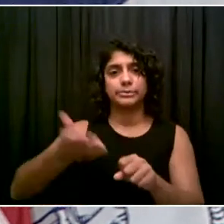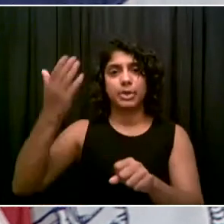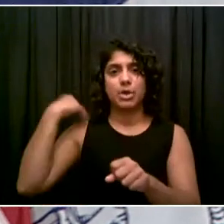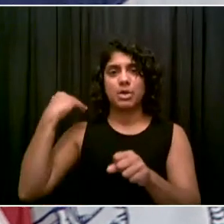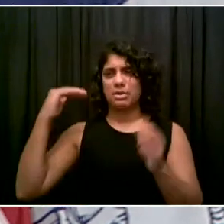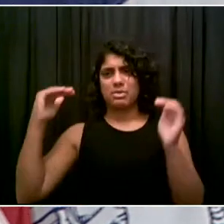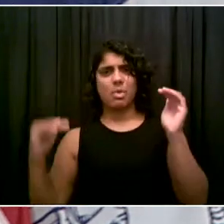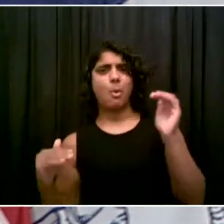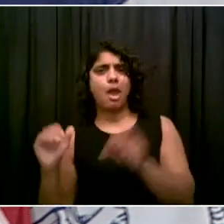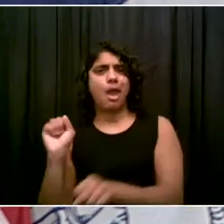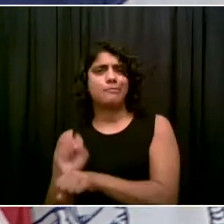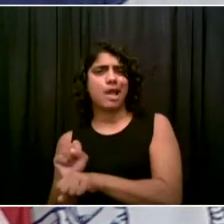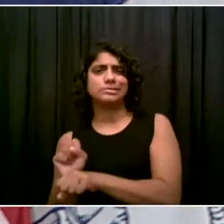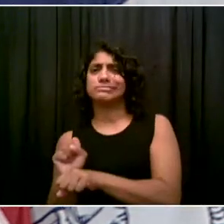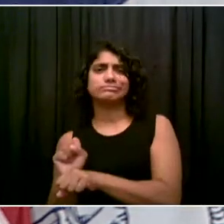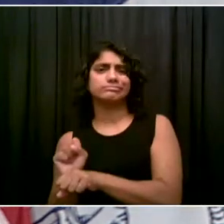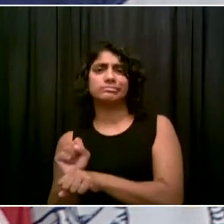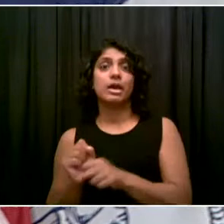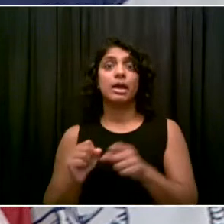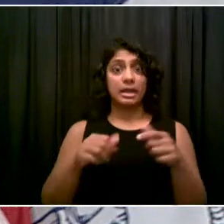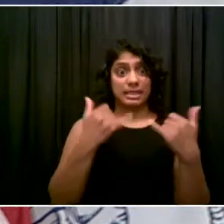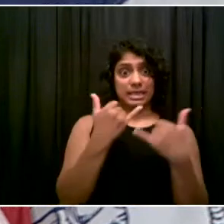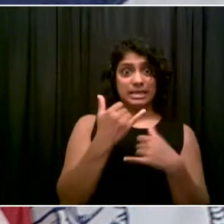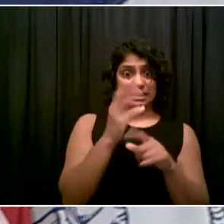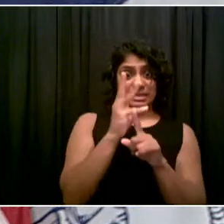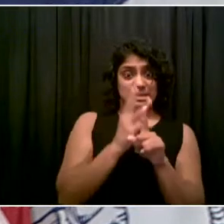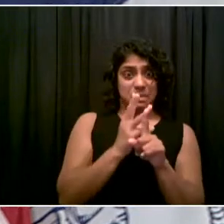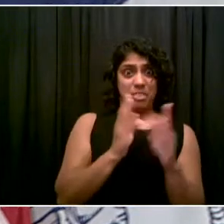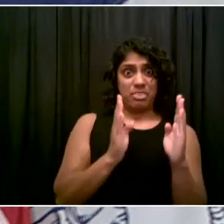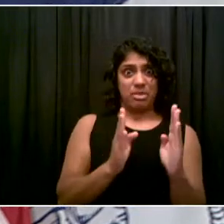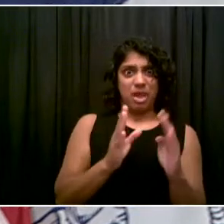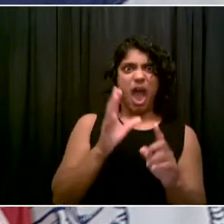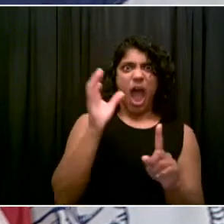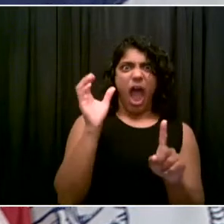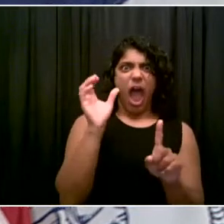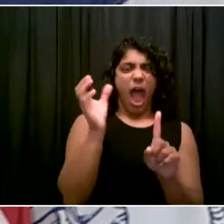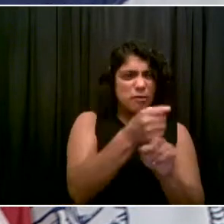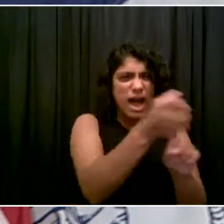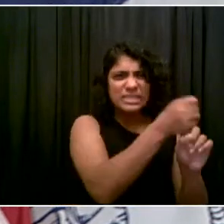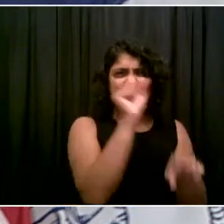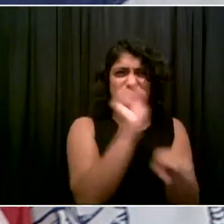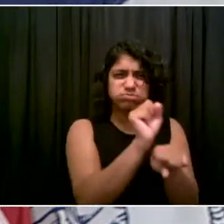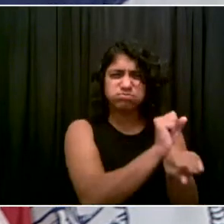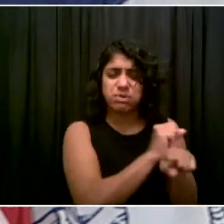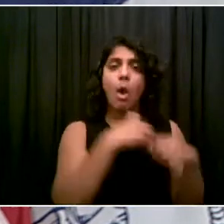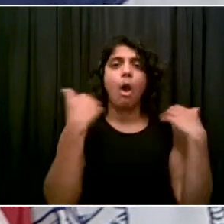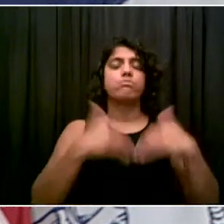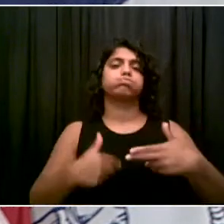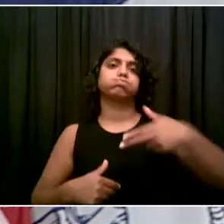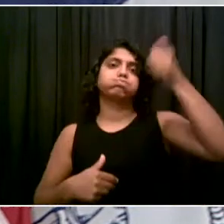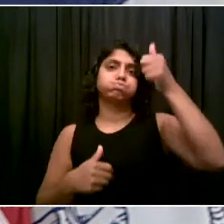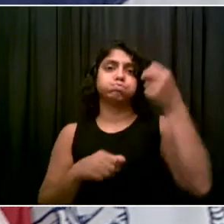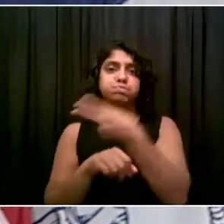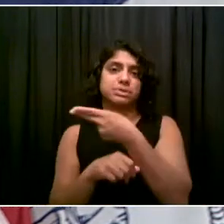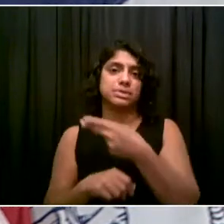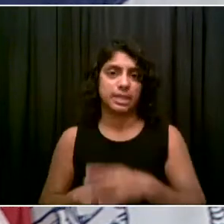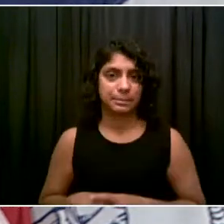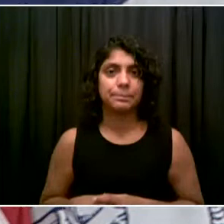WE ARE SEEING MORE GUNS ON THE TRSEET, WE HAVE MADE TACTICAL ASSIGNMENTS TO PERSONNEL